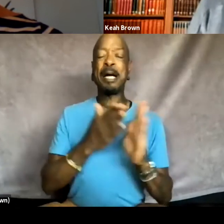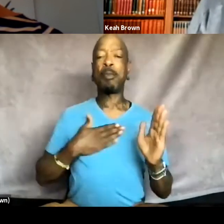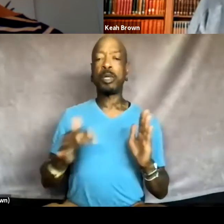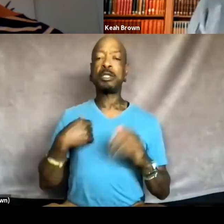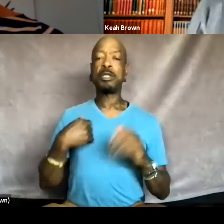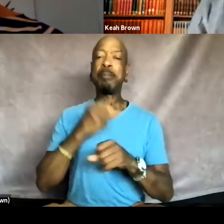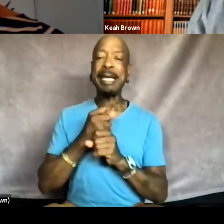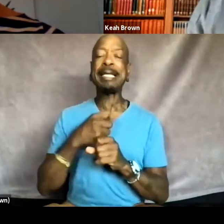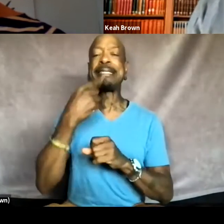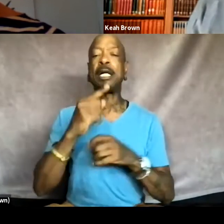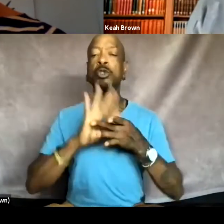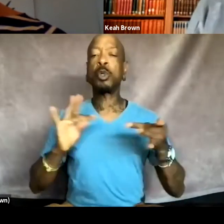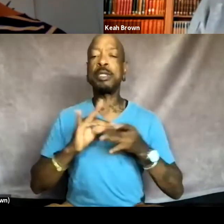Keah Brown: Thank you.